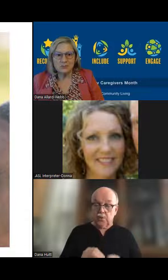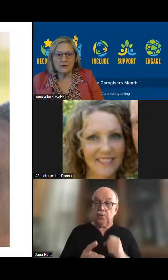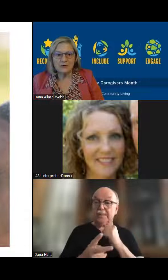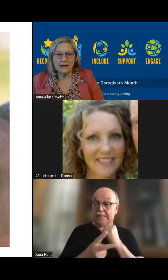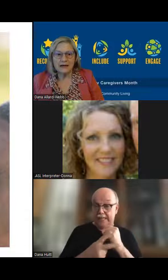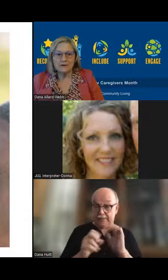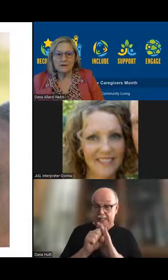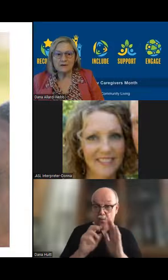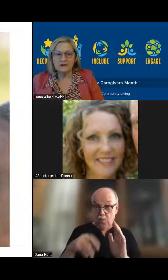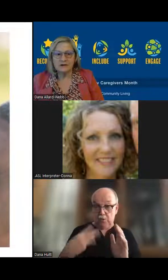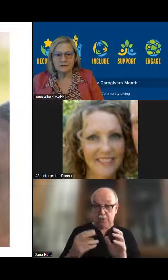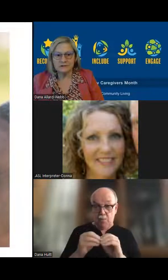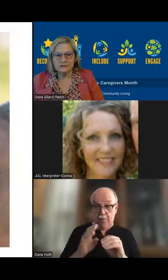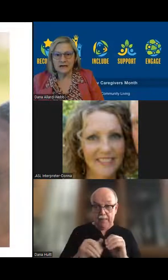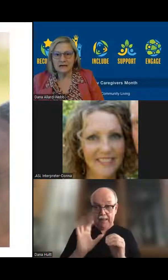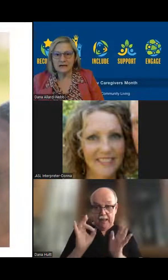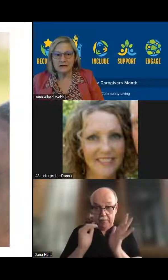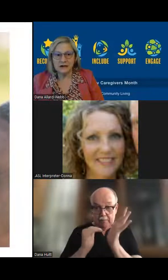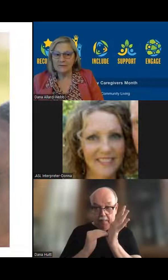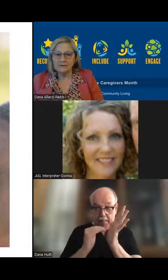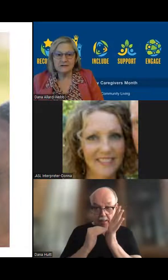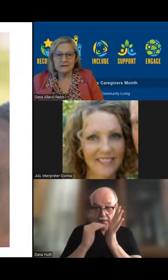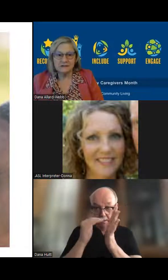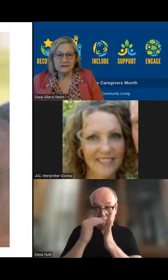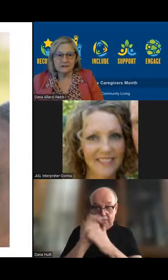, the pay is pretty good. $17.89 to 20.